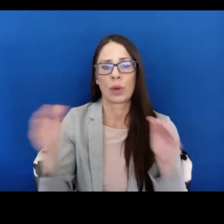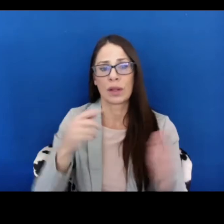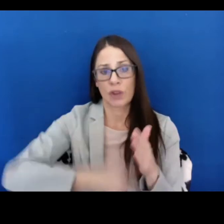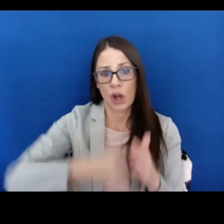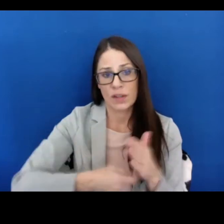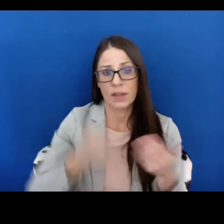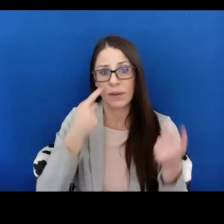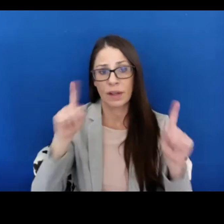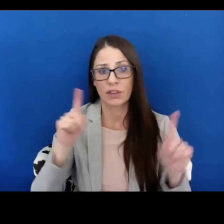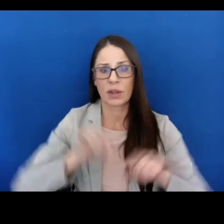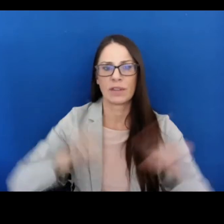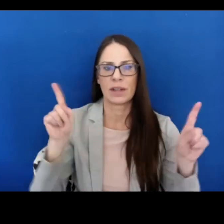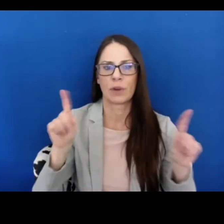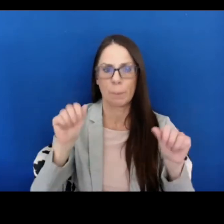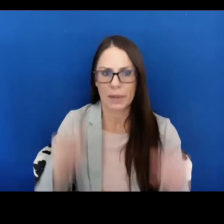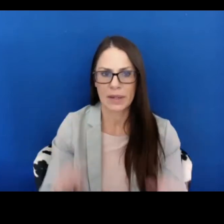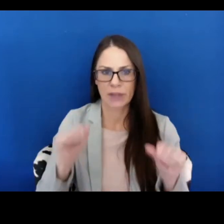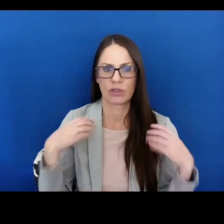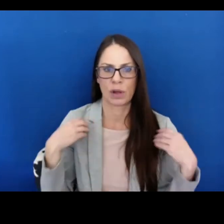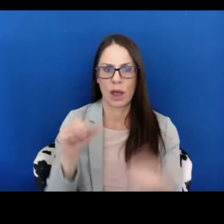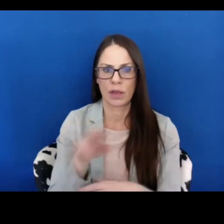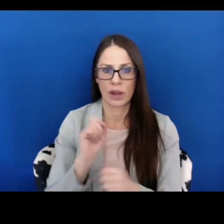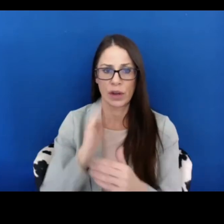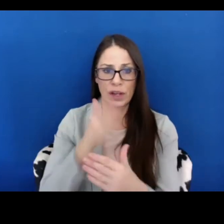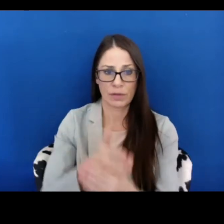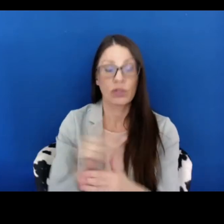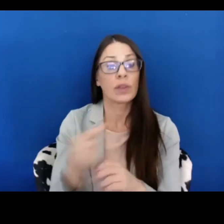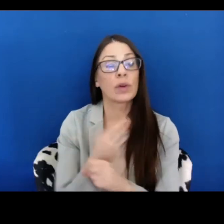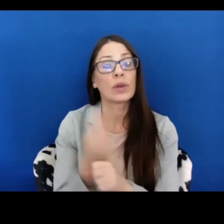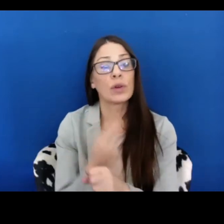healthcare interventions. 15:21:28 They're used by healthcare decision,